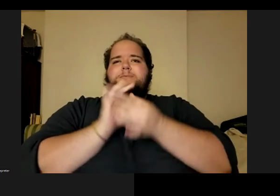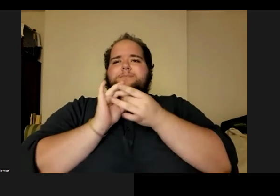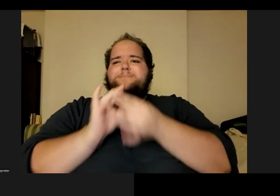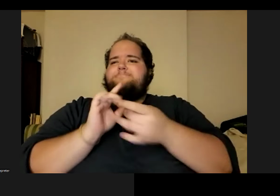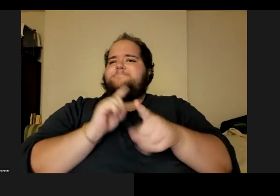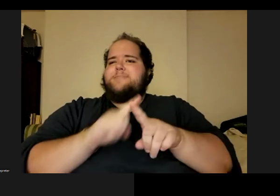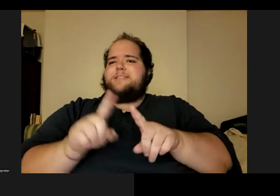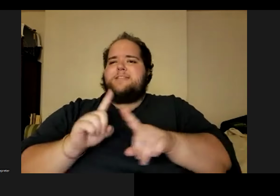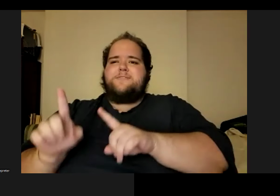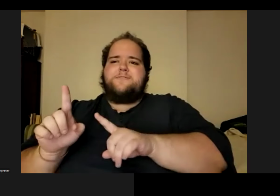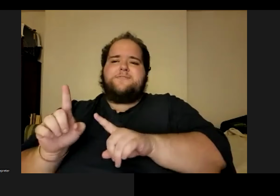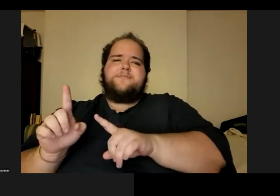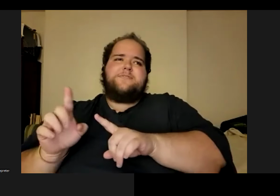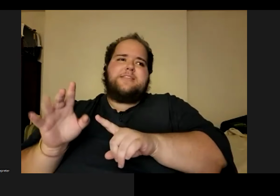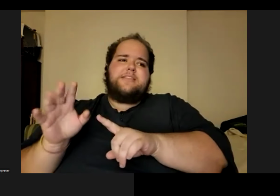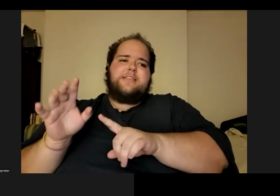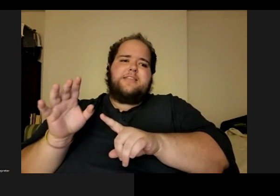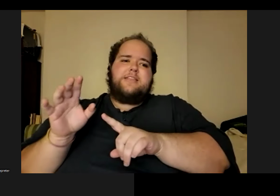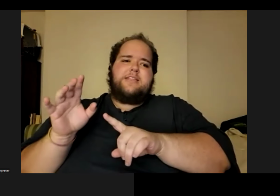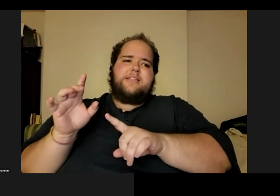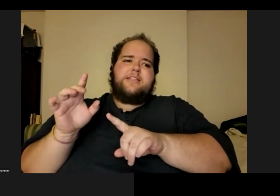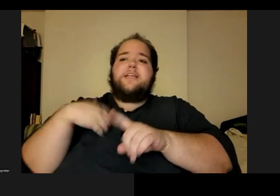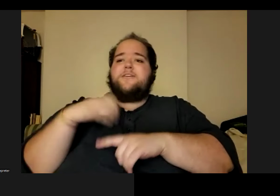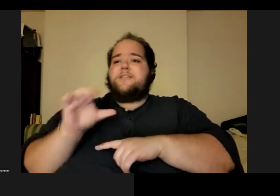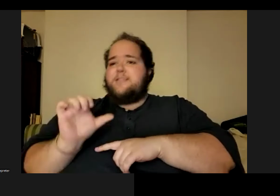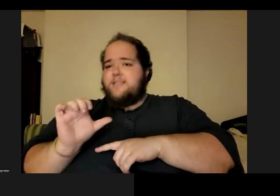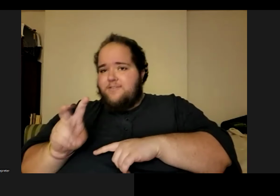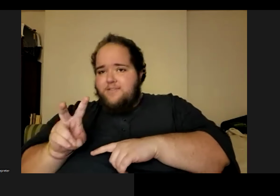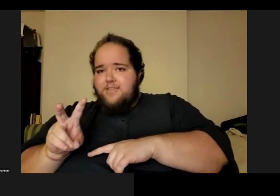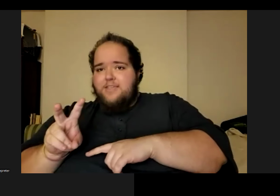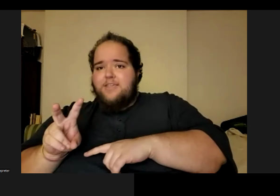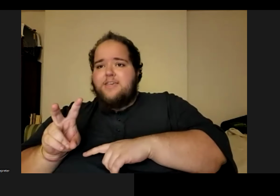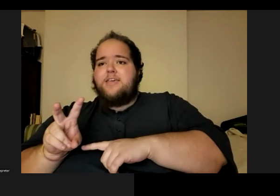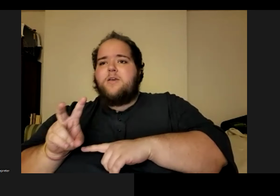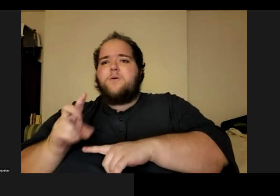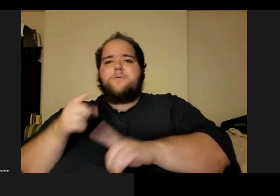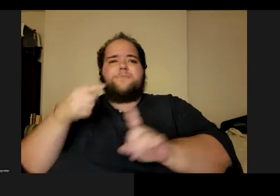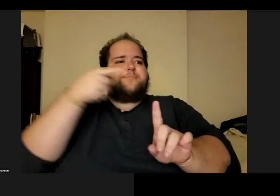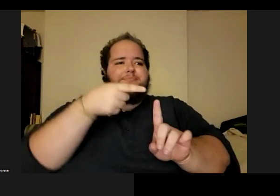You're saying to create a separate cv for let's say something that you're applying for,